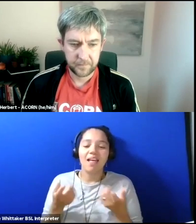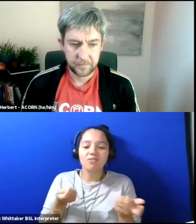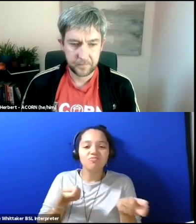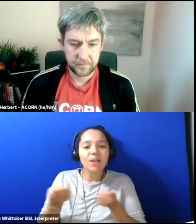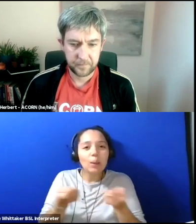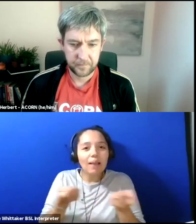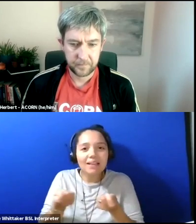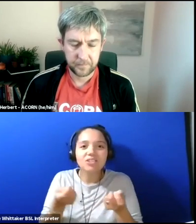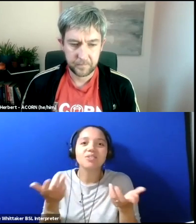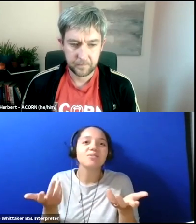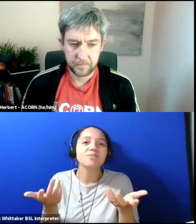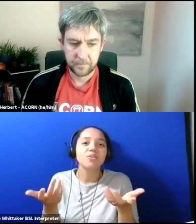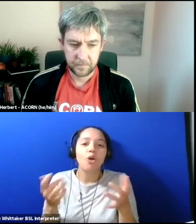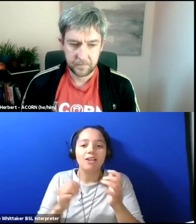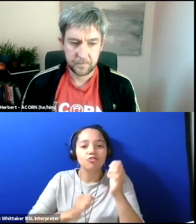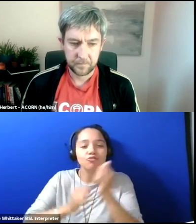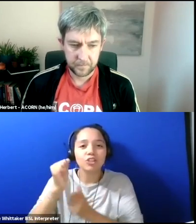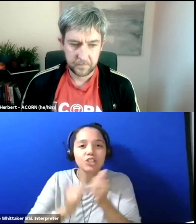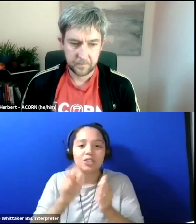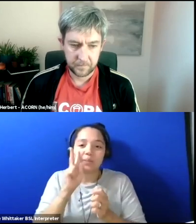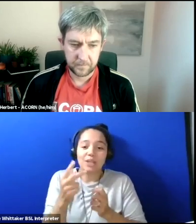structure to see yourself as a worker.